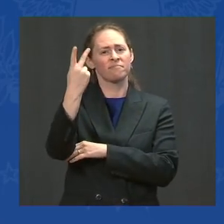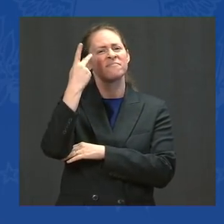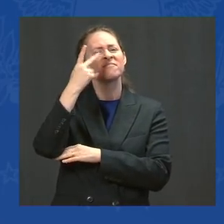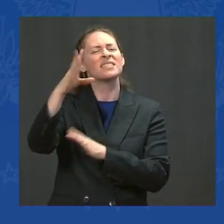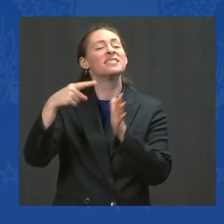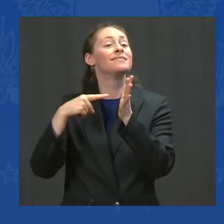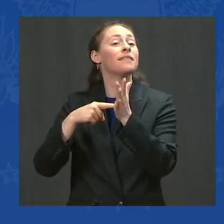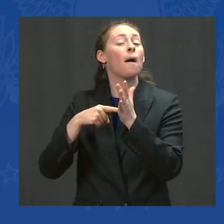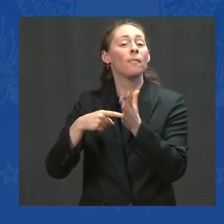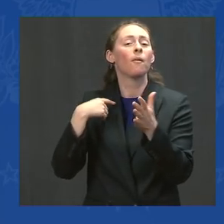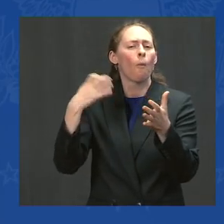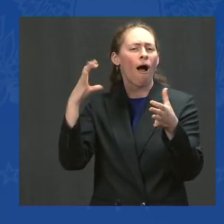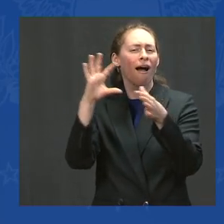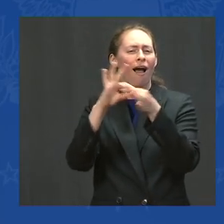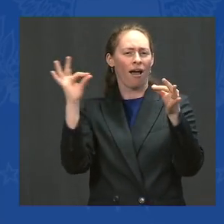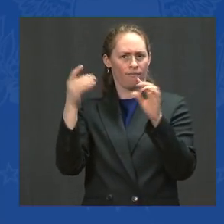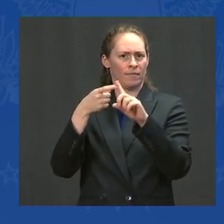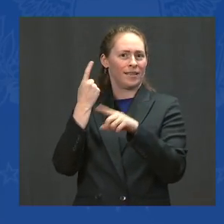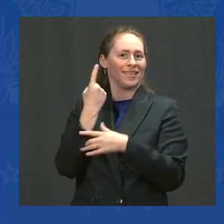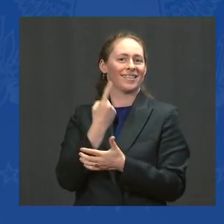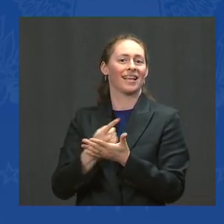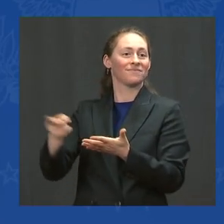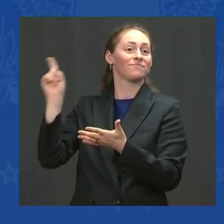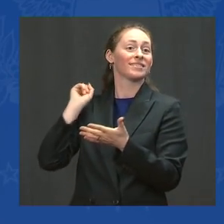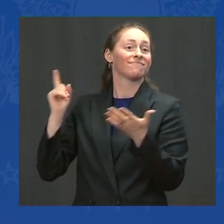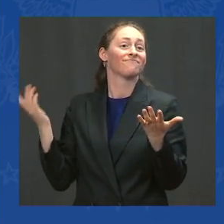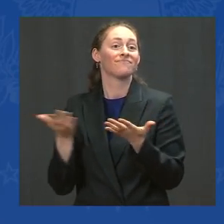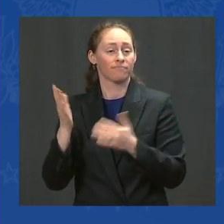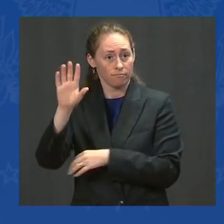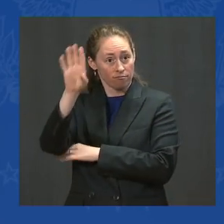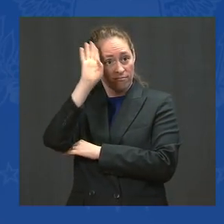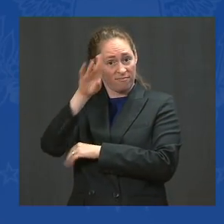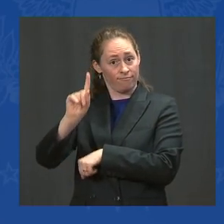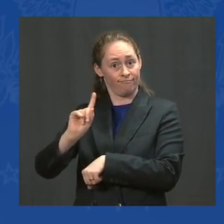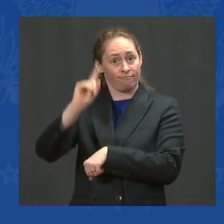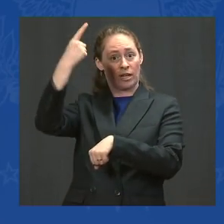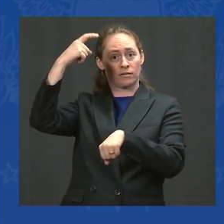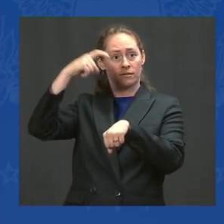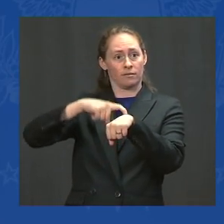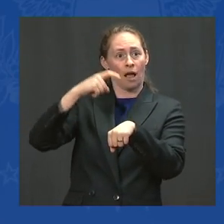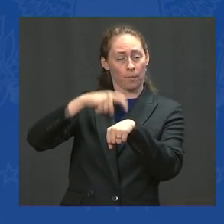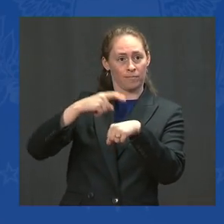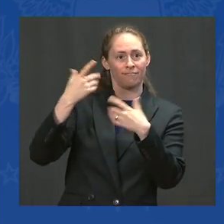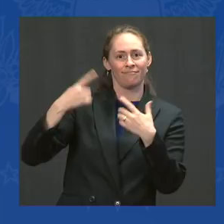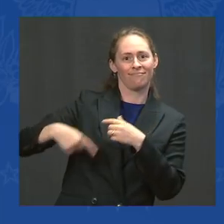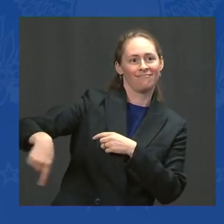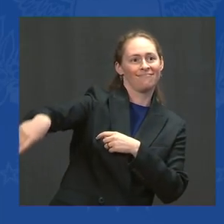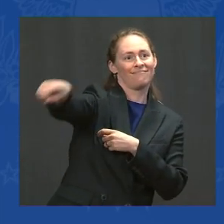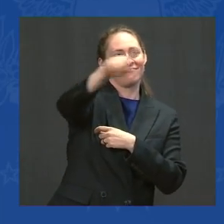For the first time, monthly payments began going out to nearly every working family raising a child